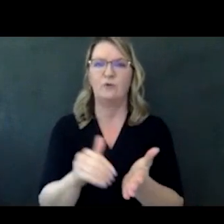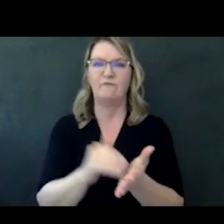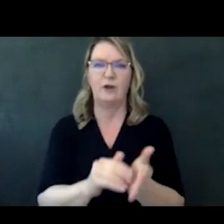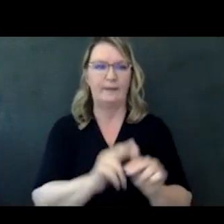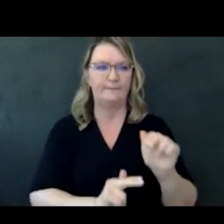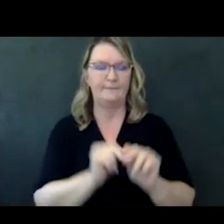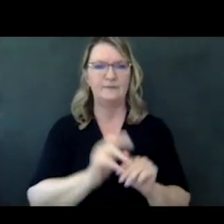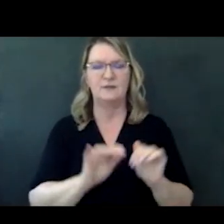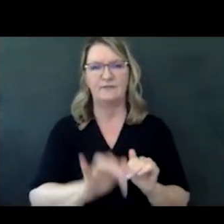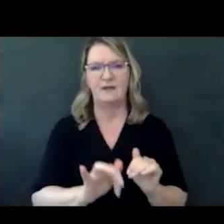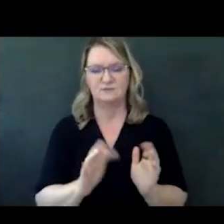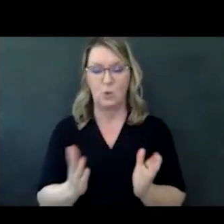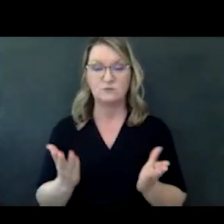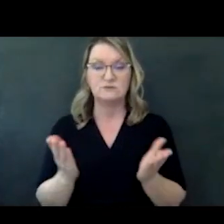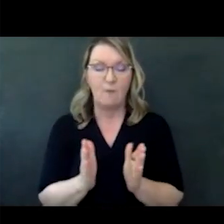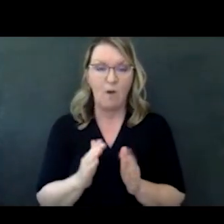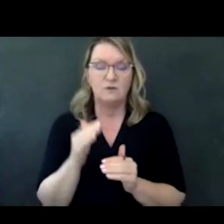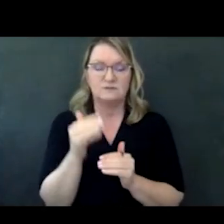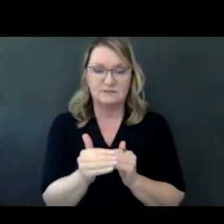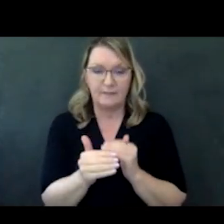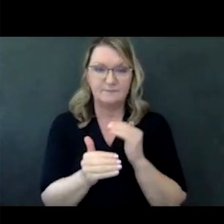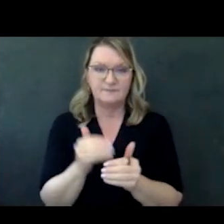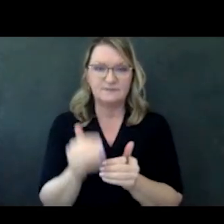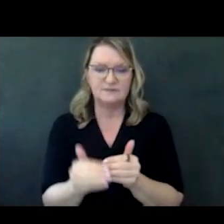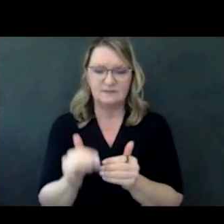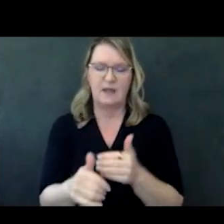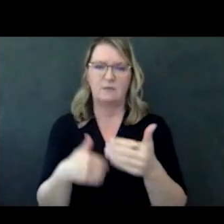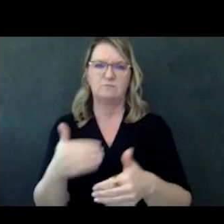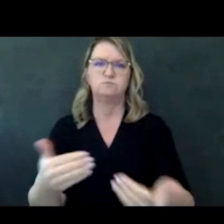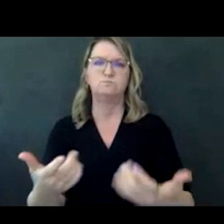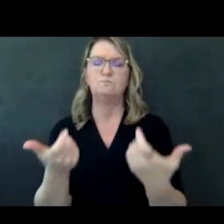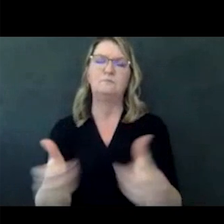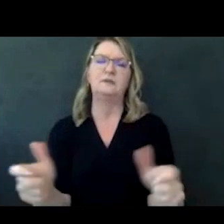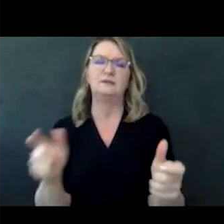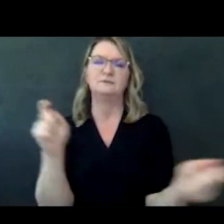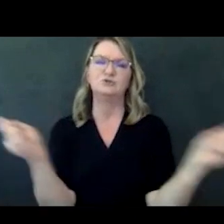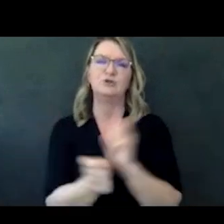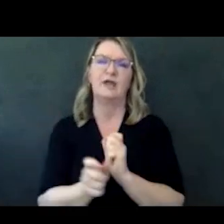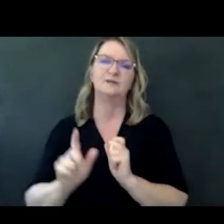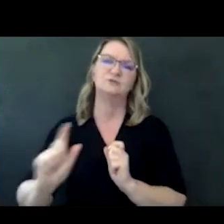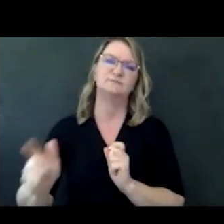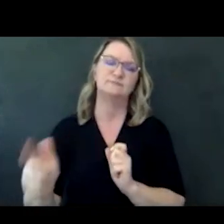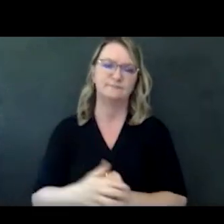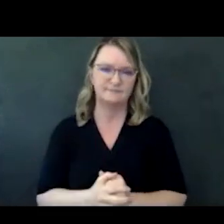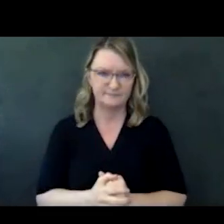small steps and steady progress can lead to a big and lasting change. And finally, take time